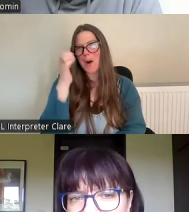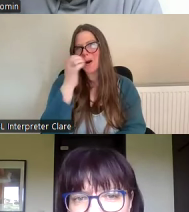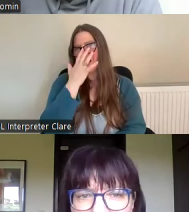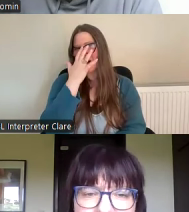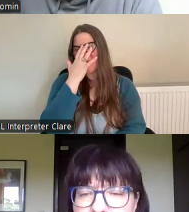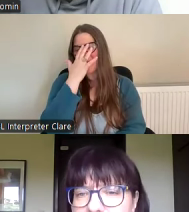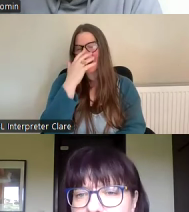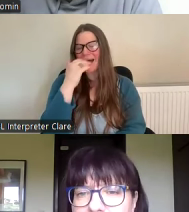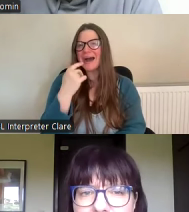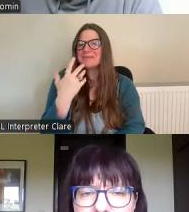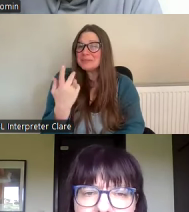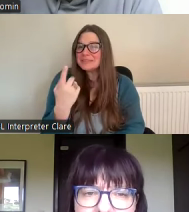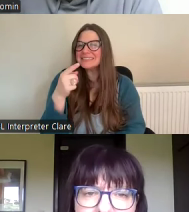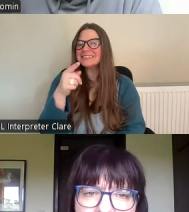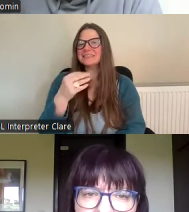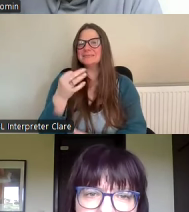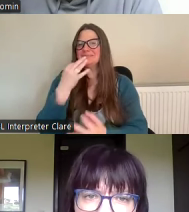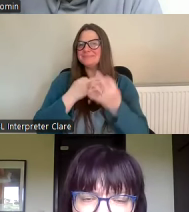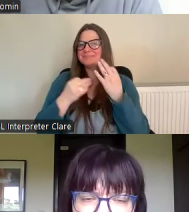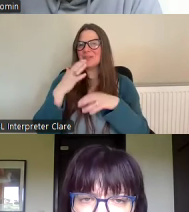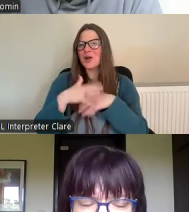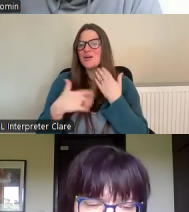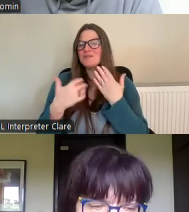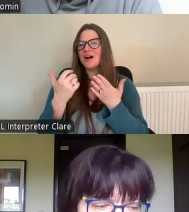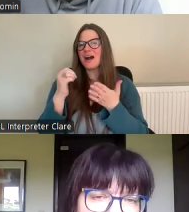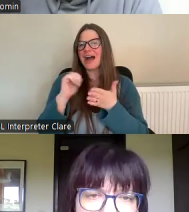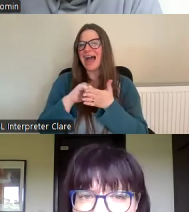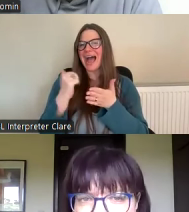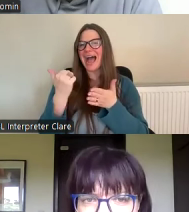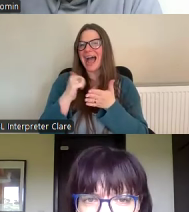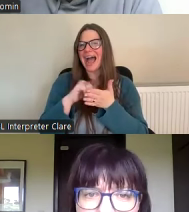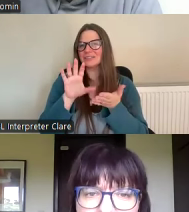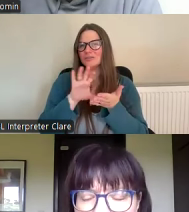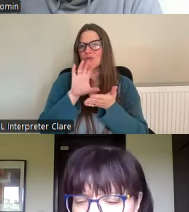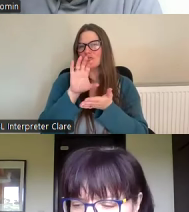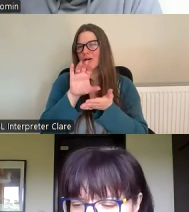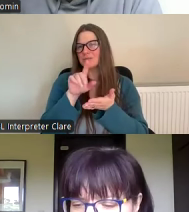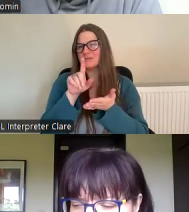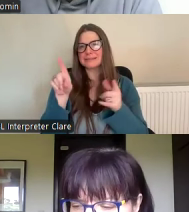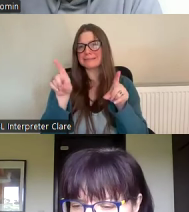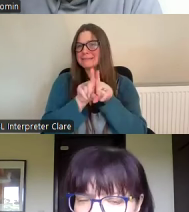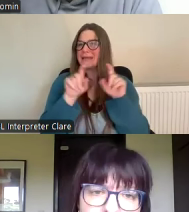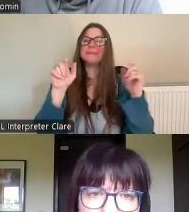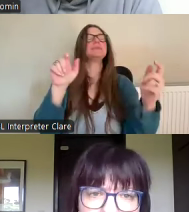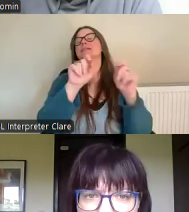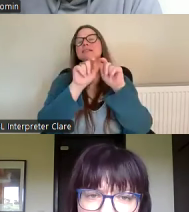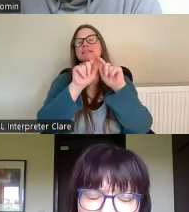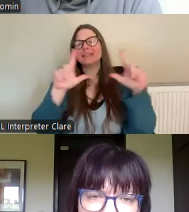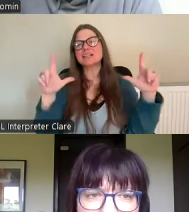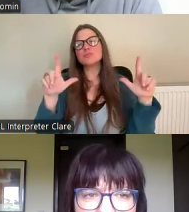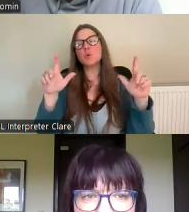The questions that we get about Ad Grants, basically, yes, same dashboard, different principles, because,